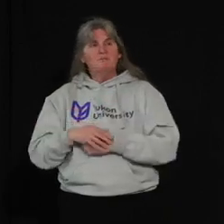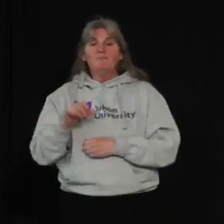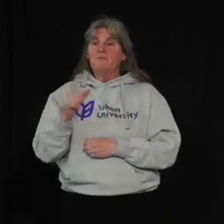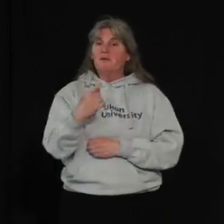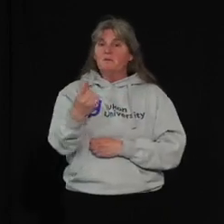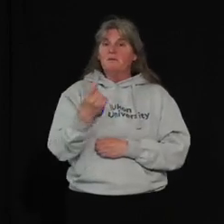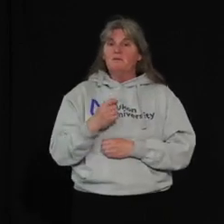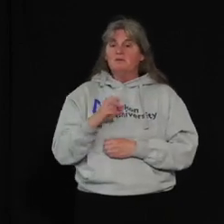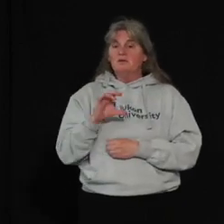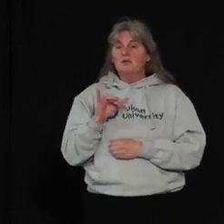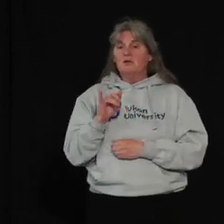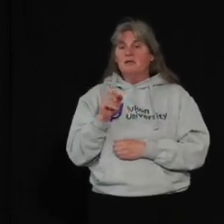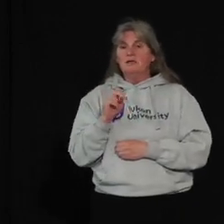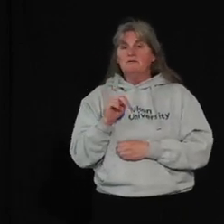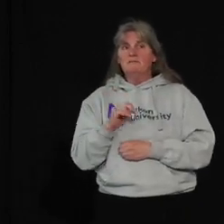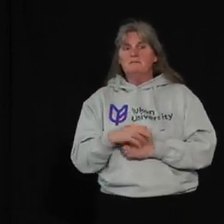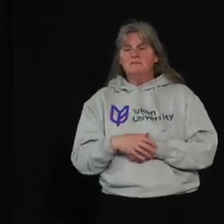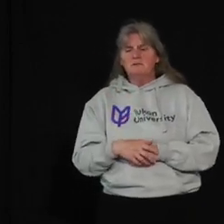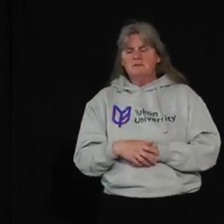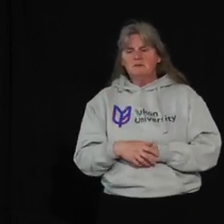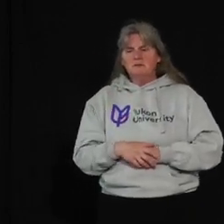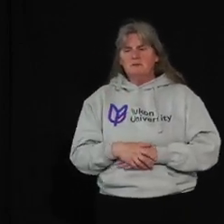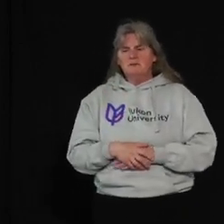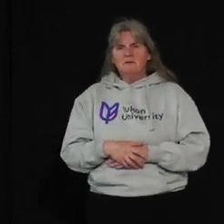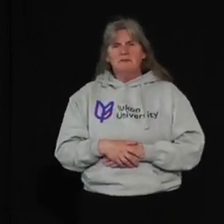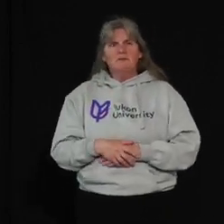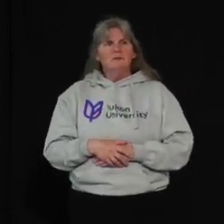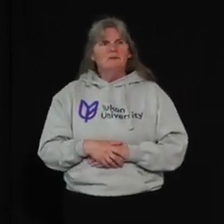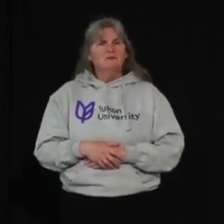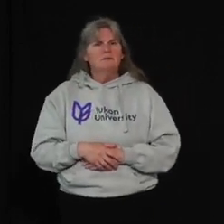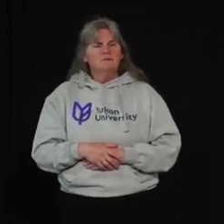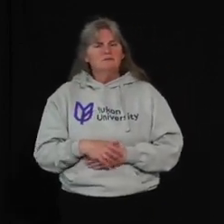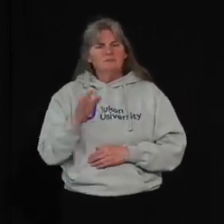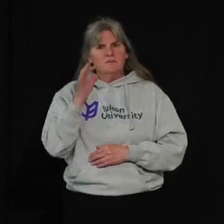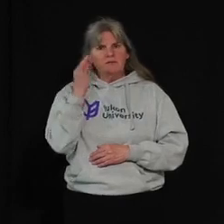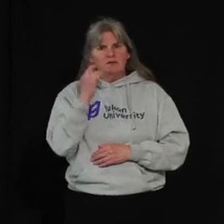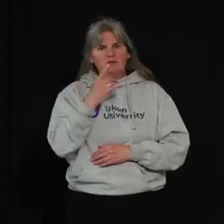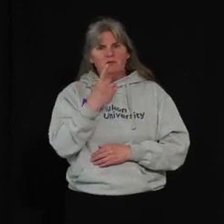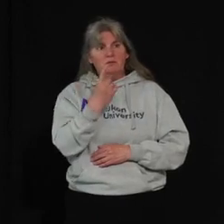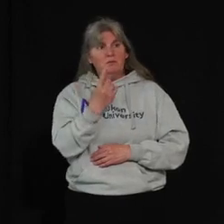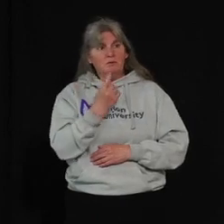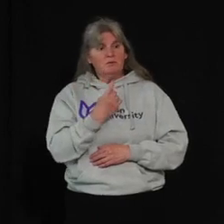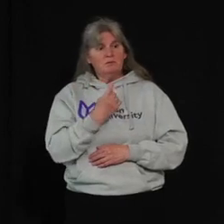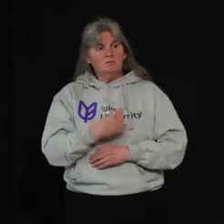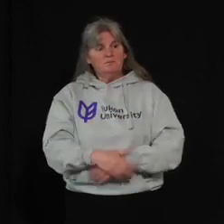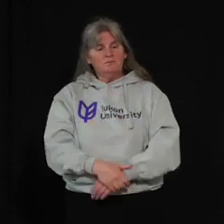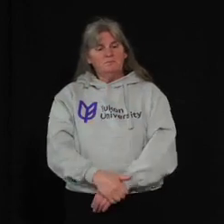[ Speaking French ] Reporter: